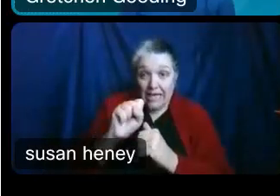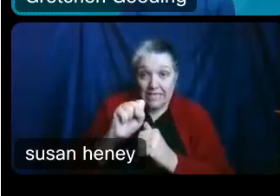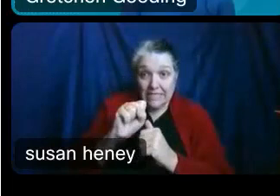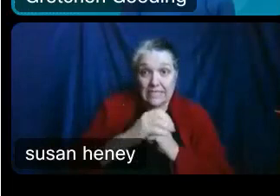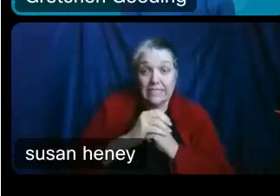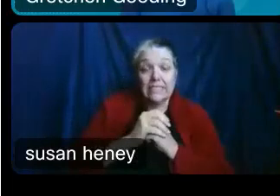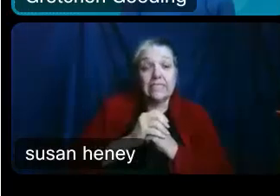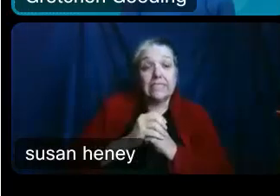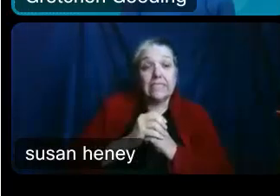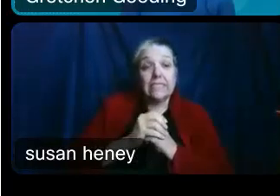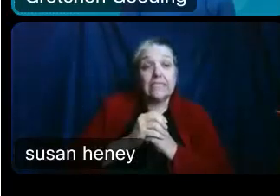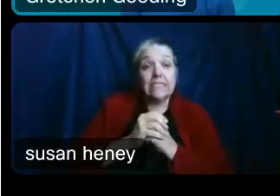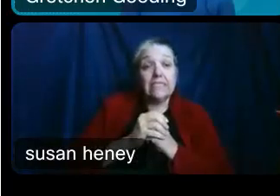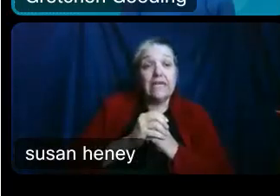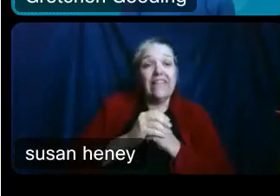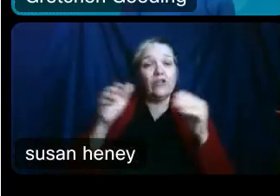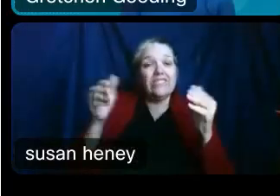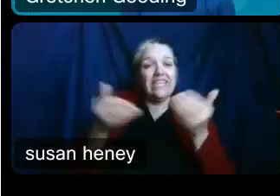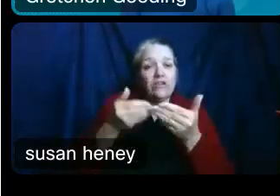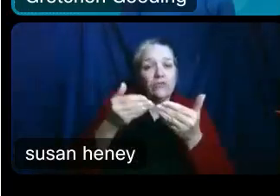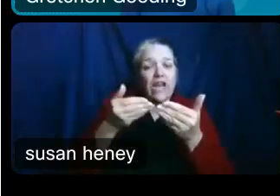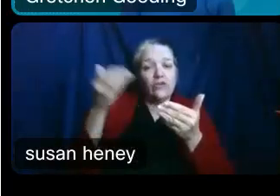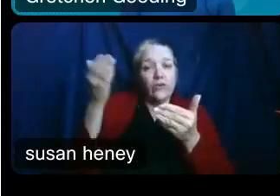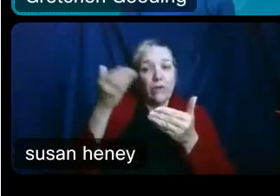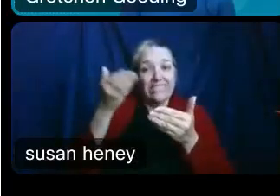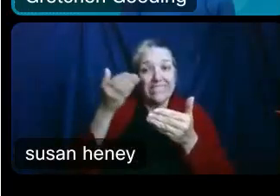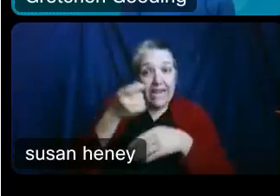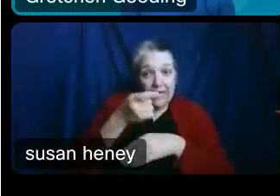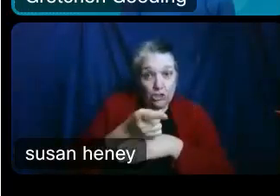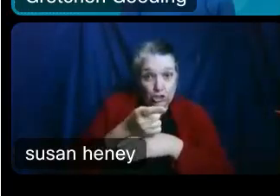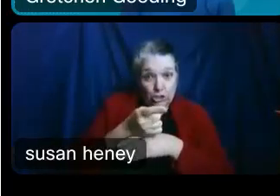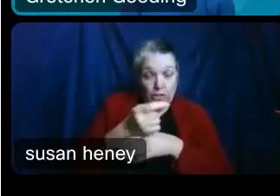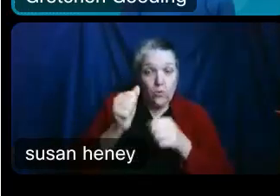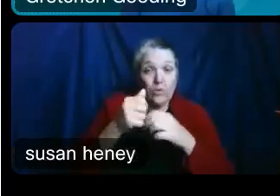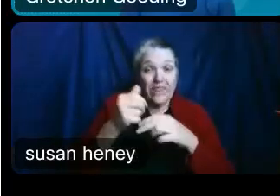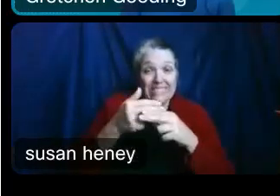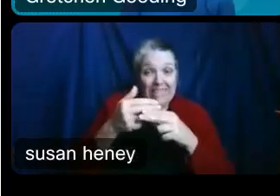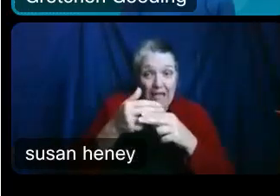colleague presented an introductory webinar on the survey with slides and a recording